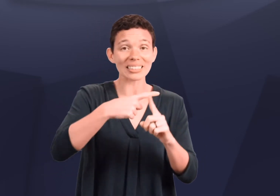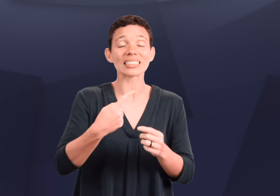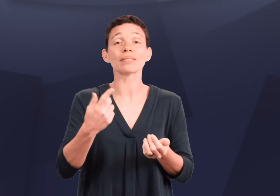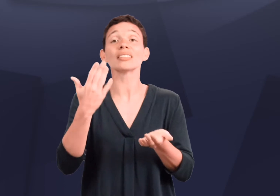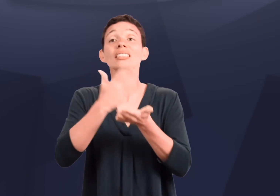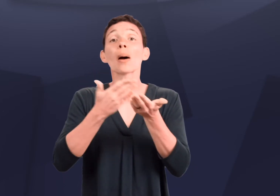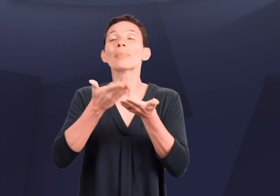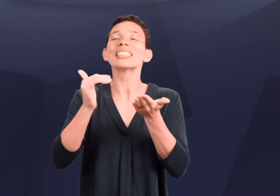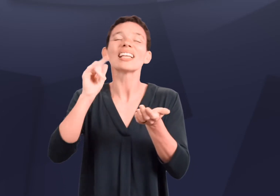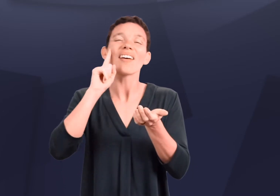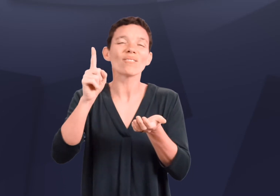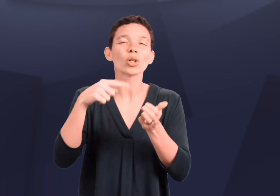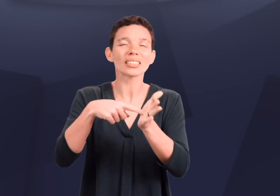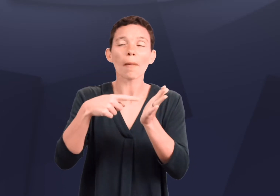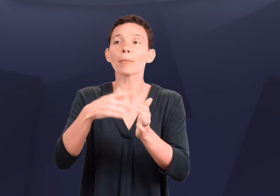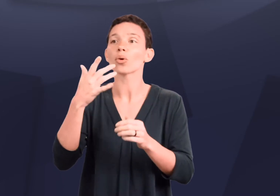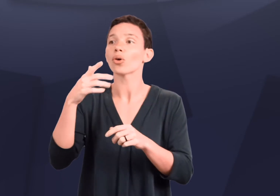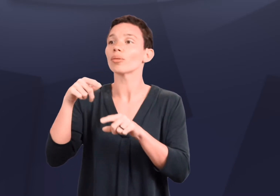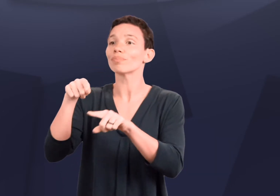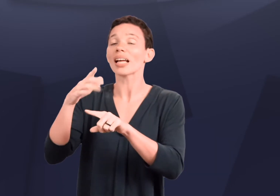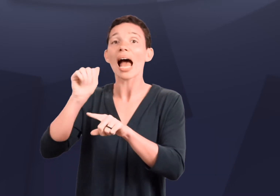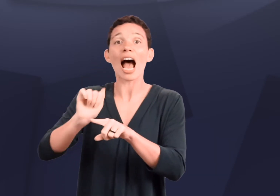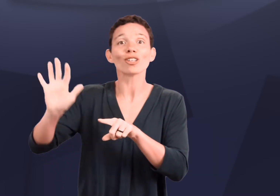Even a so-called positive stereotype is not always positive.